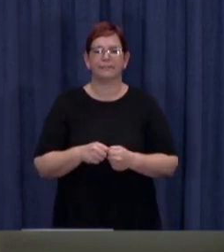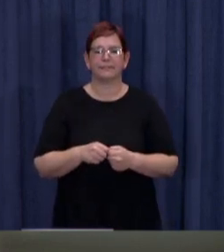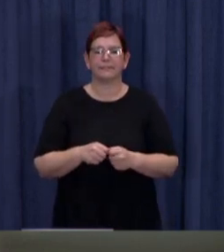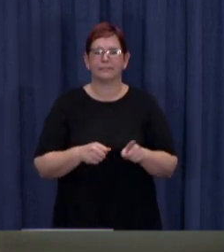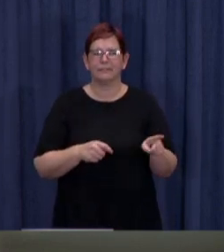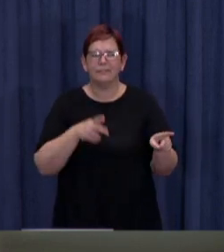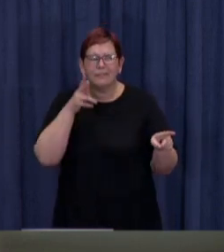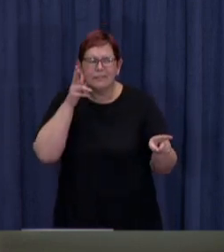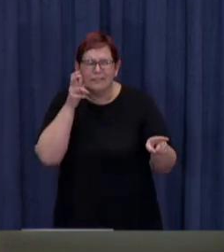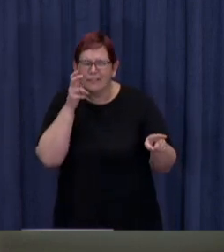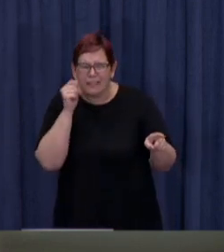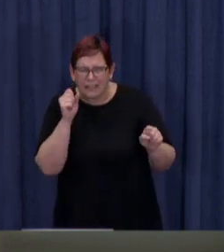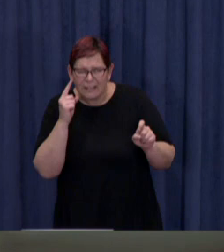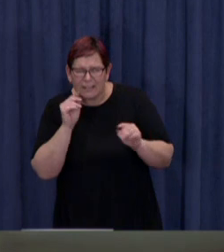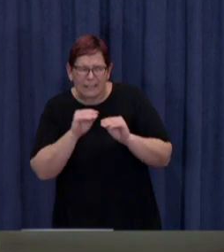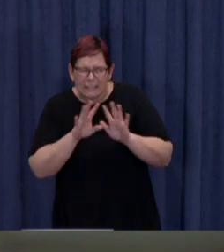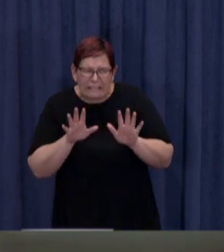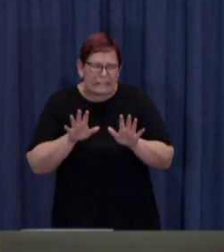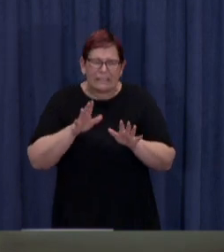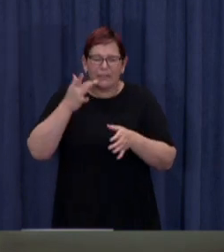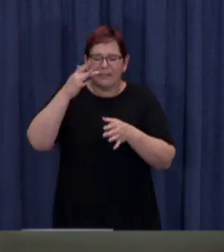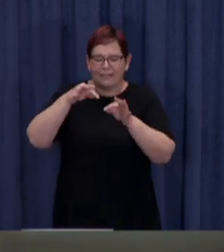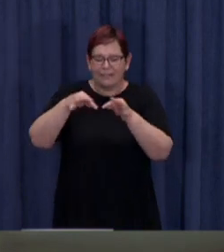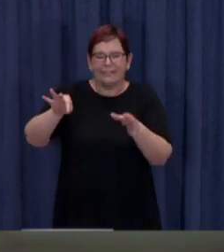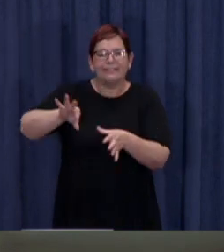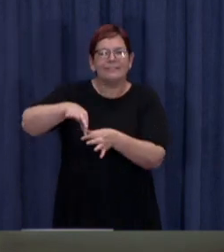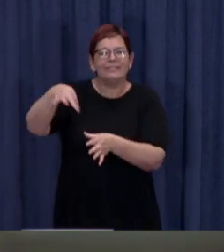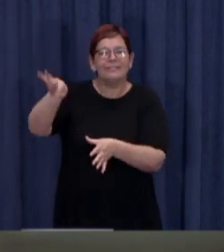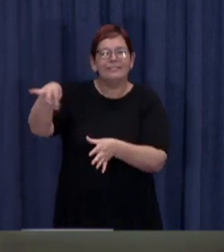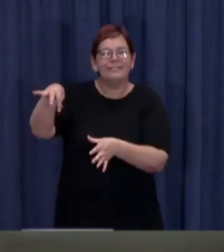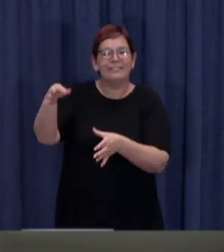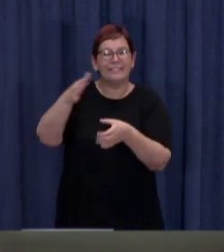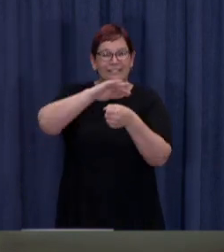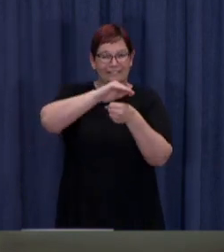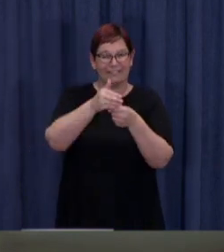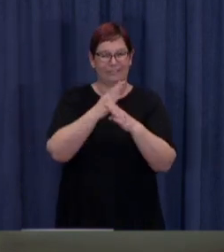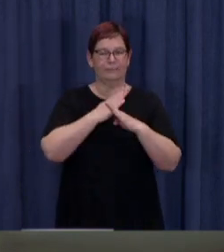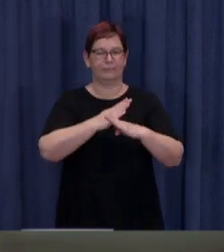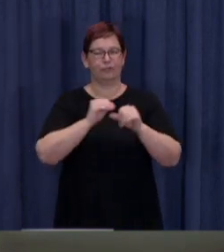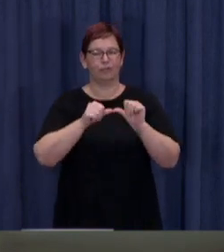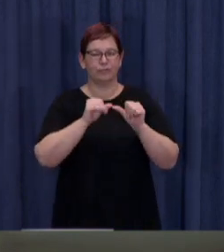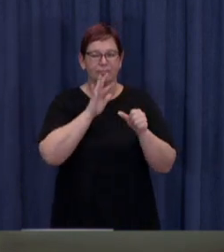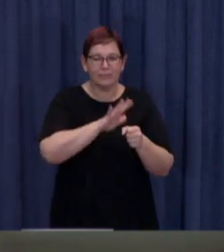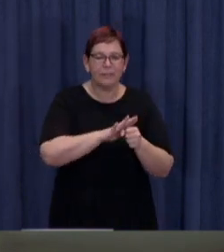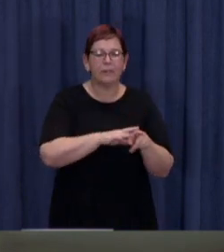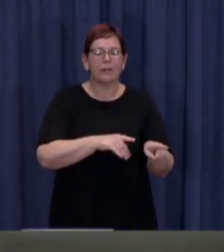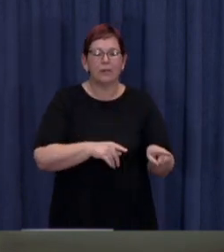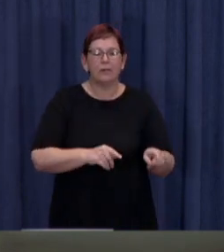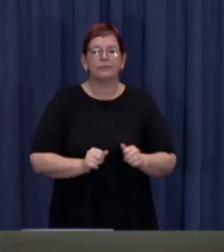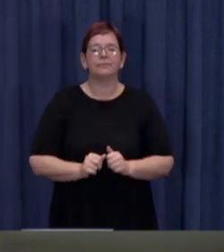Toronto Police to enforce some crowd control to enforce some social distancing?